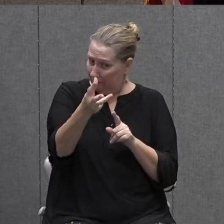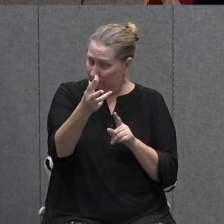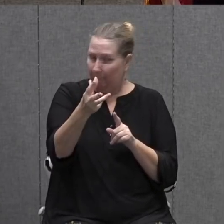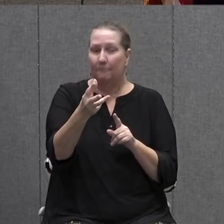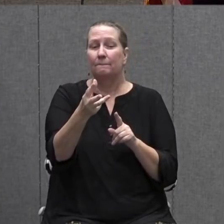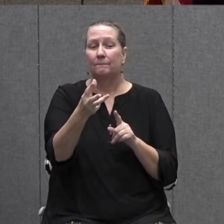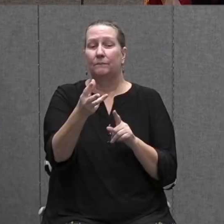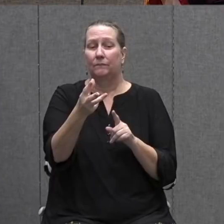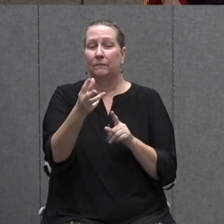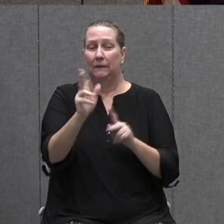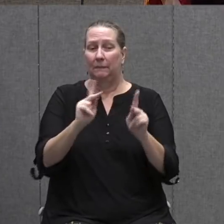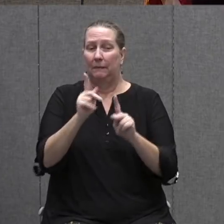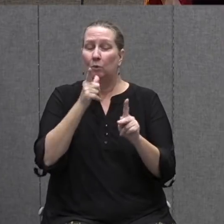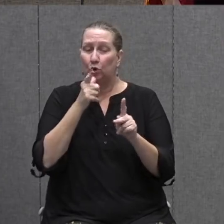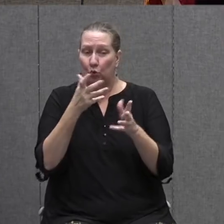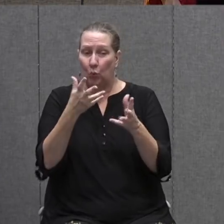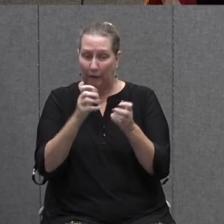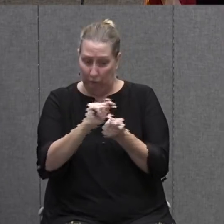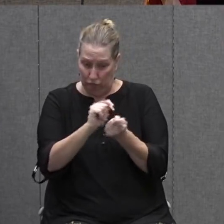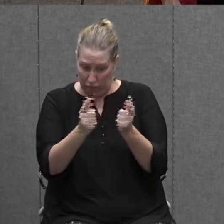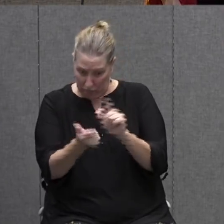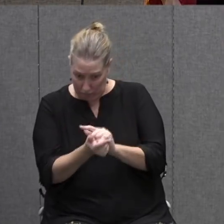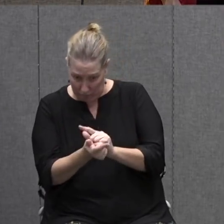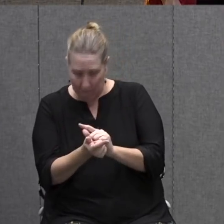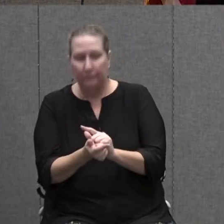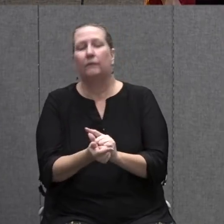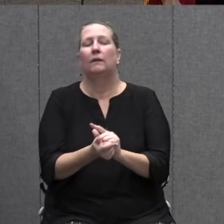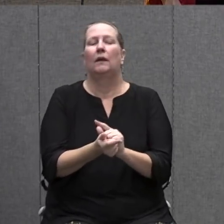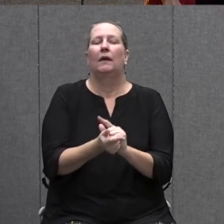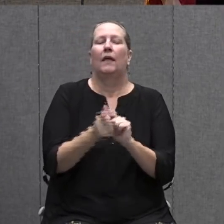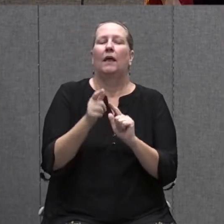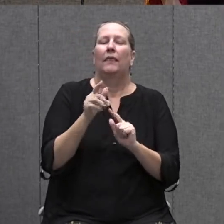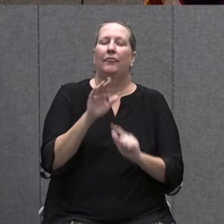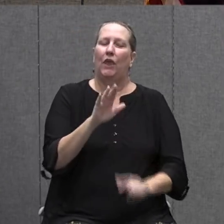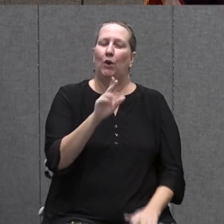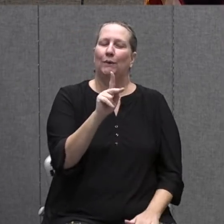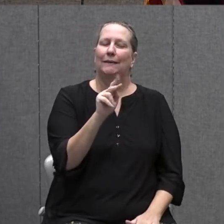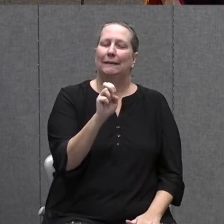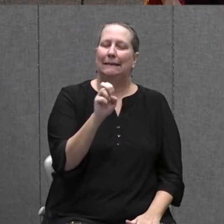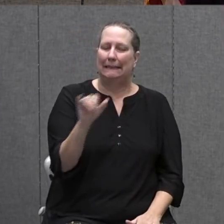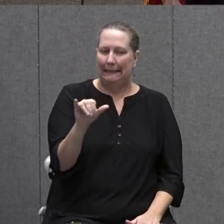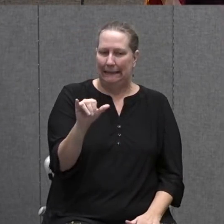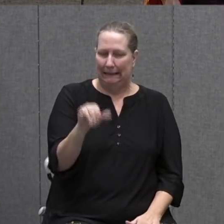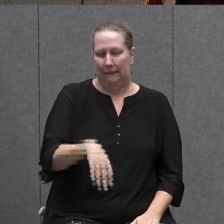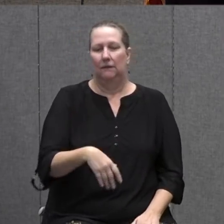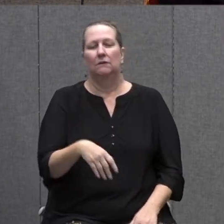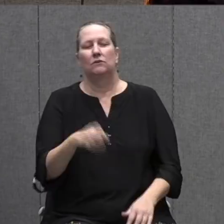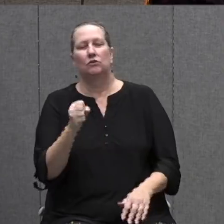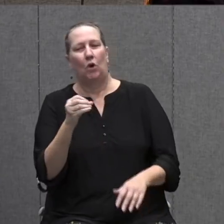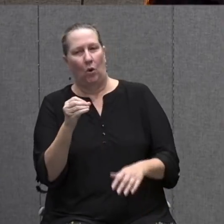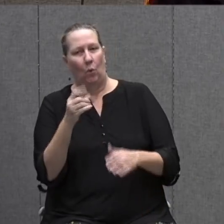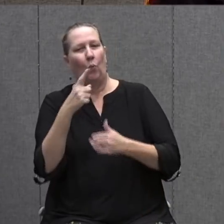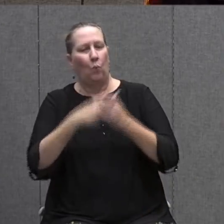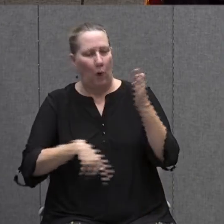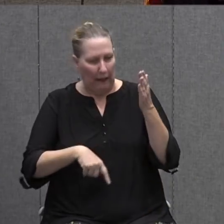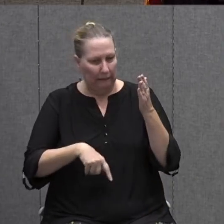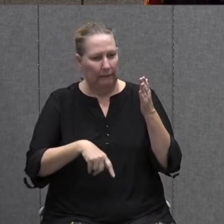the letters and numbers we know, and then the code and how to break that code. So here's a word I came up with